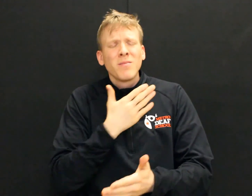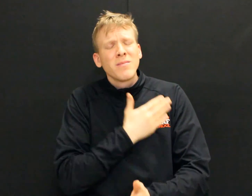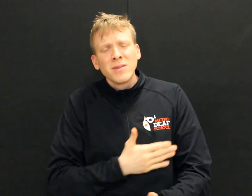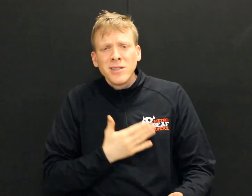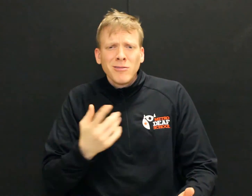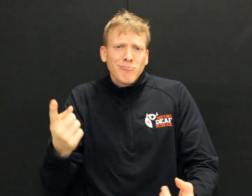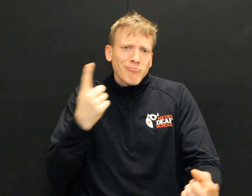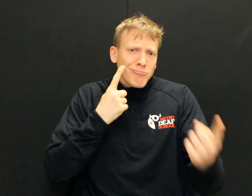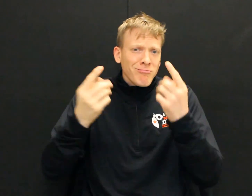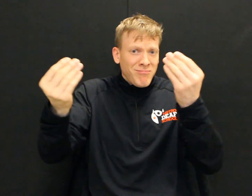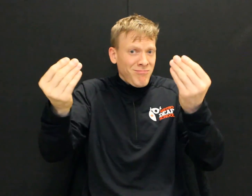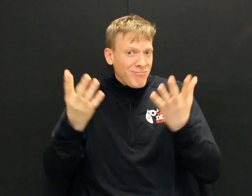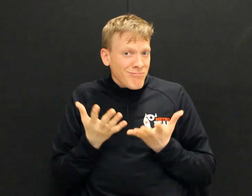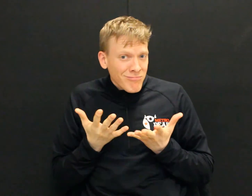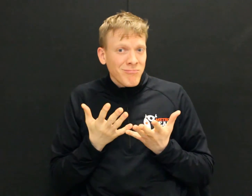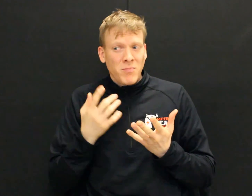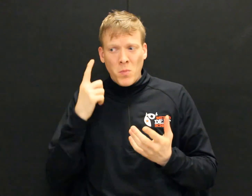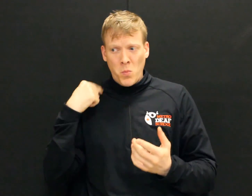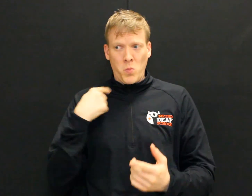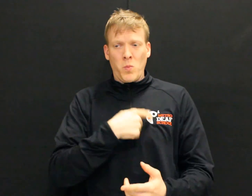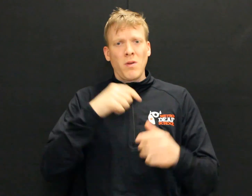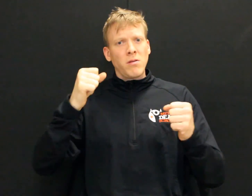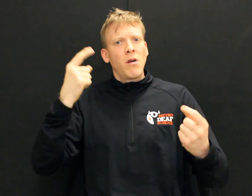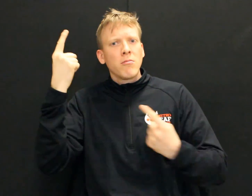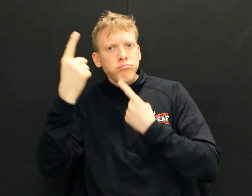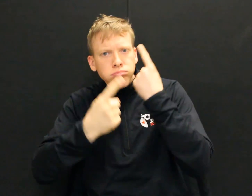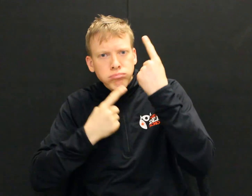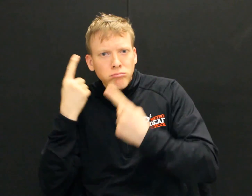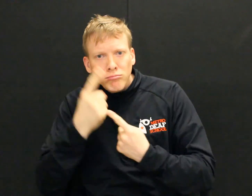please bring them to the board for us to consider.